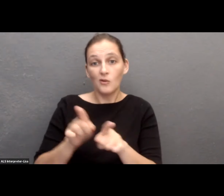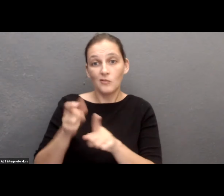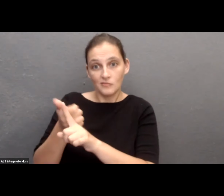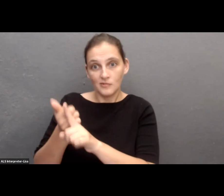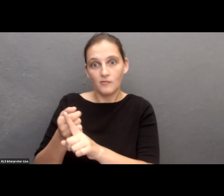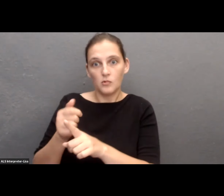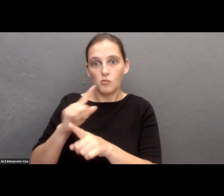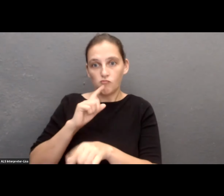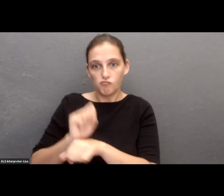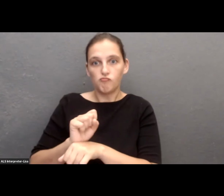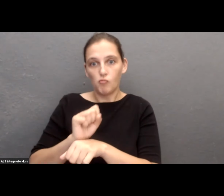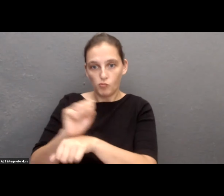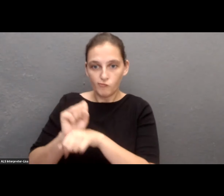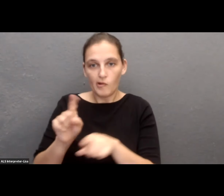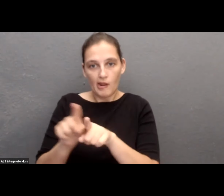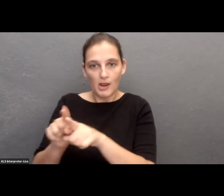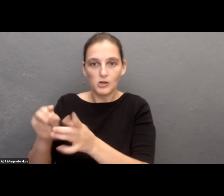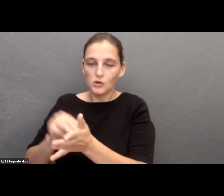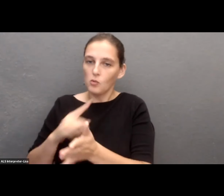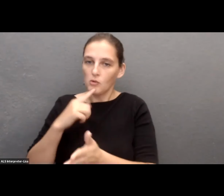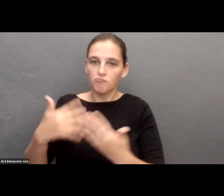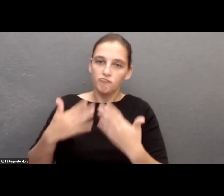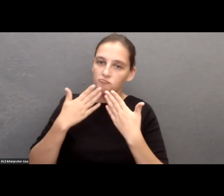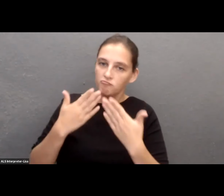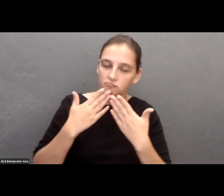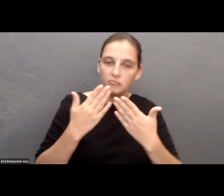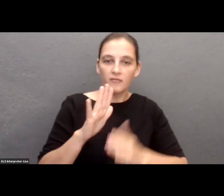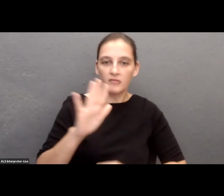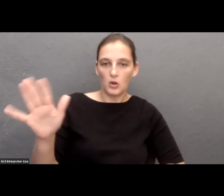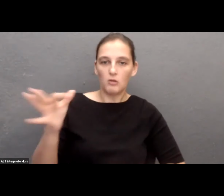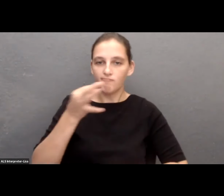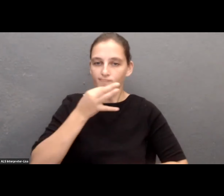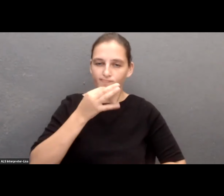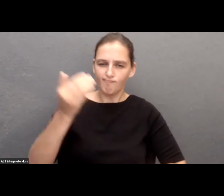we are very glad to have this expert, we are very glad to welcome you, Dr Weaver to share